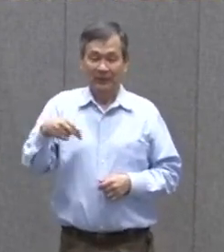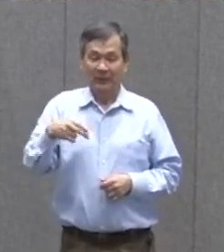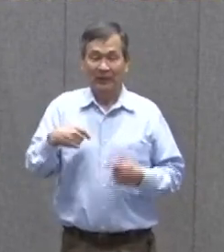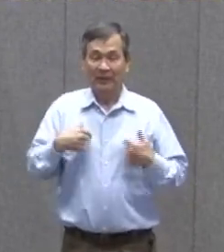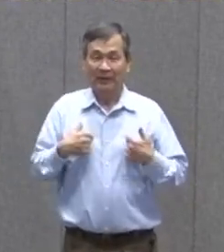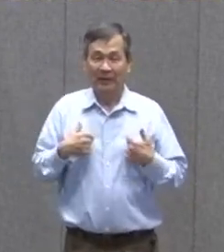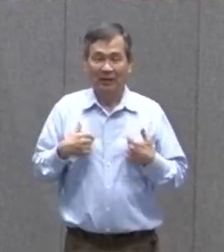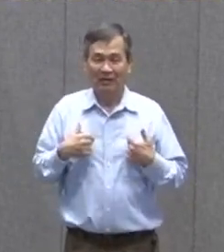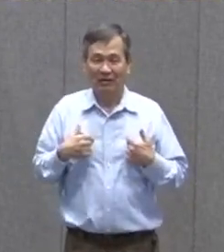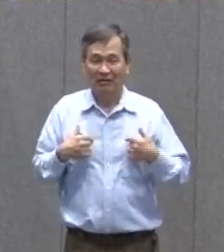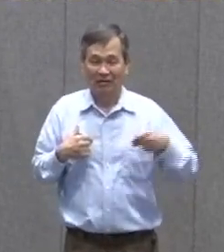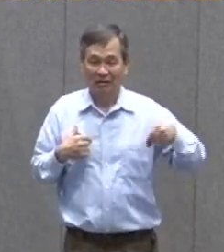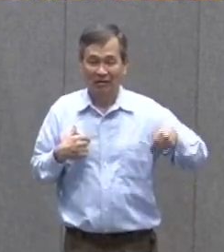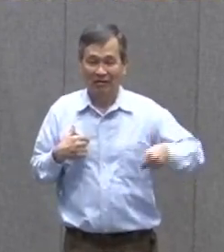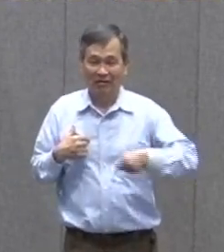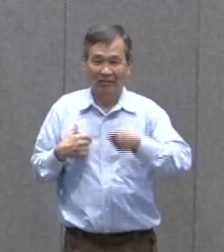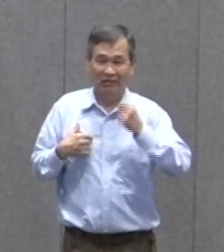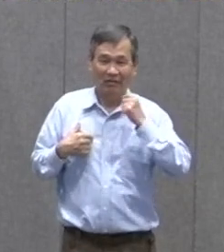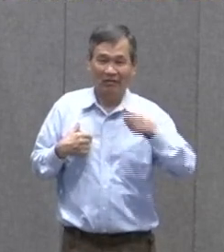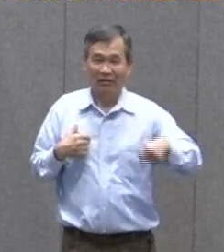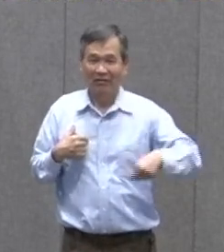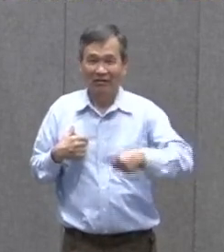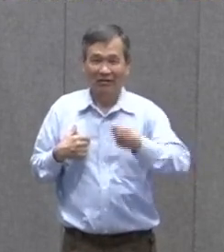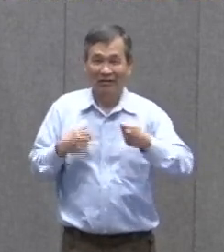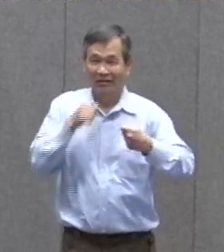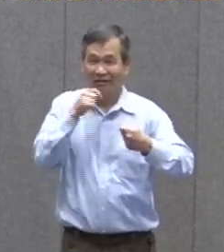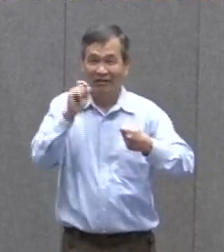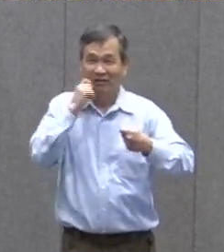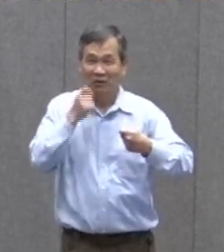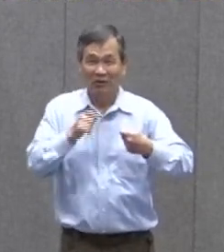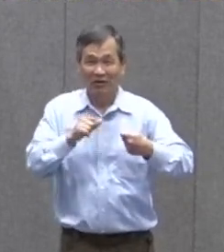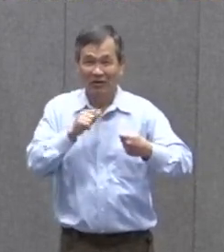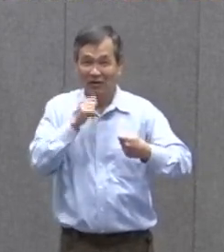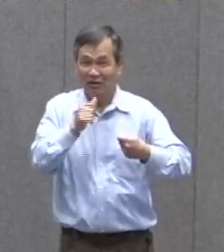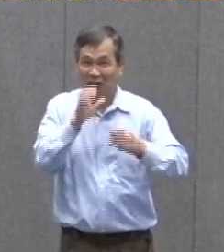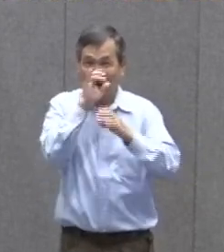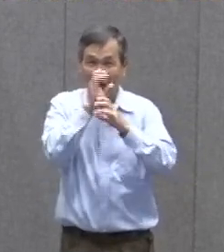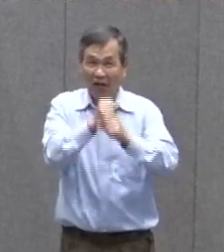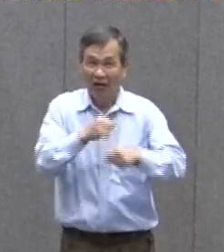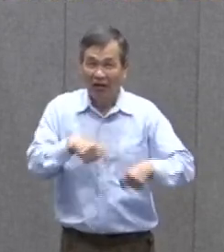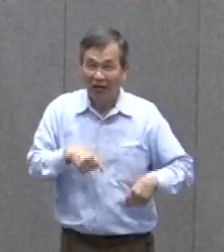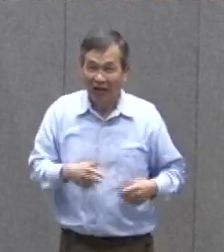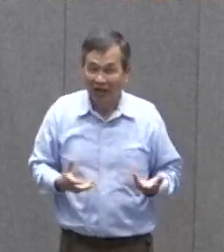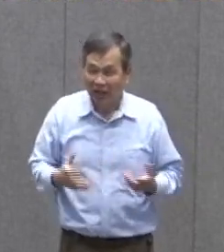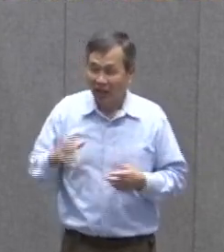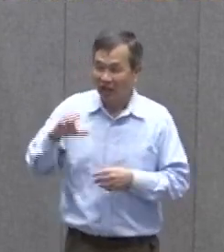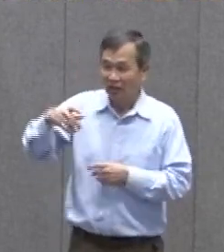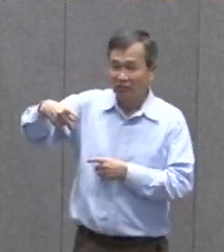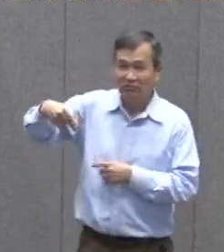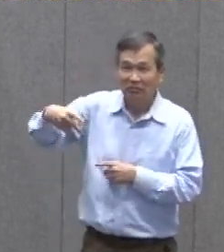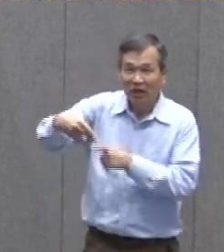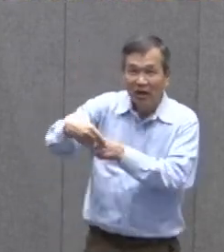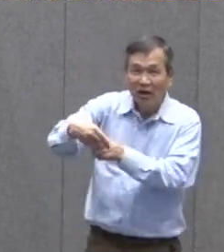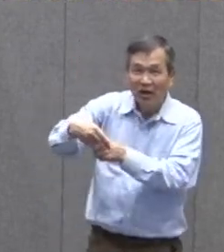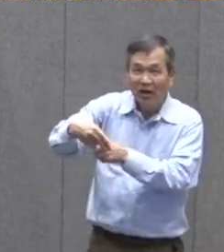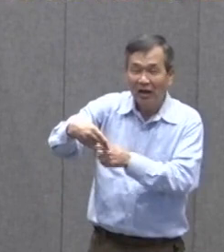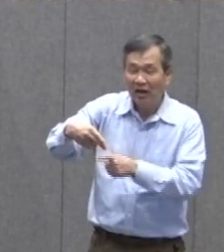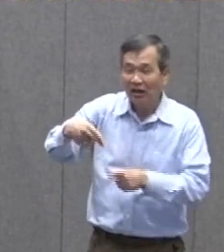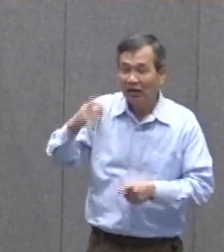No one thinks I'm cool or exotic. Those Chopsticks are something close, aren't they?